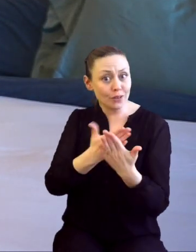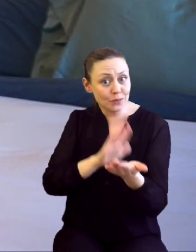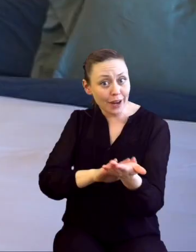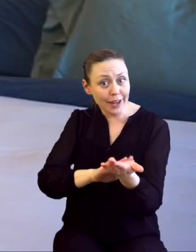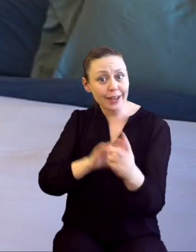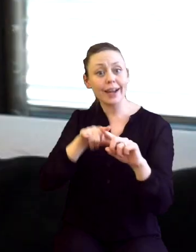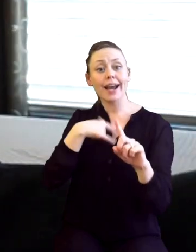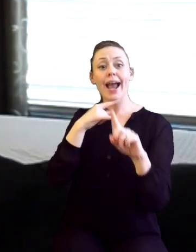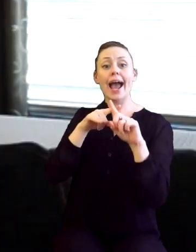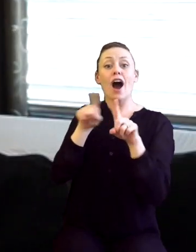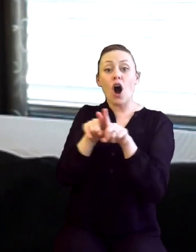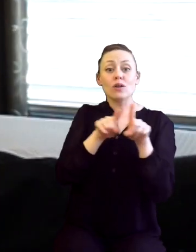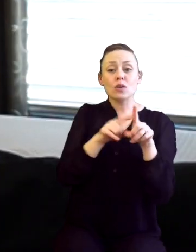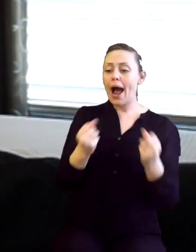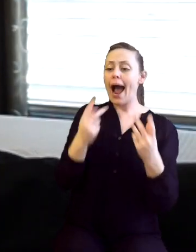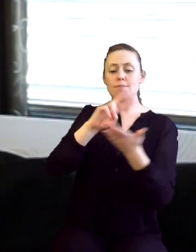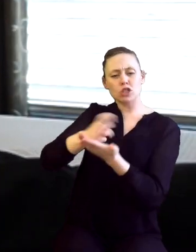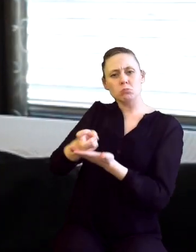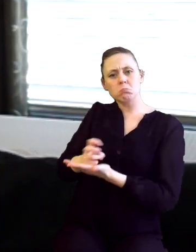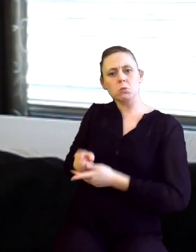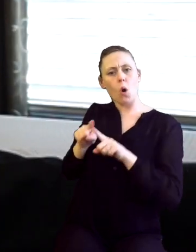breathing rate, as well as how much you toss and turn at night